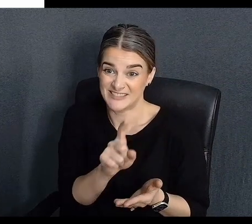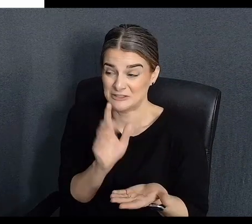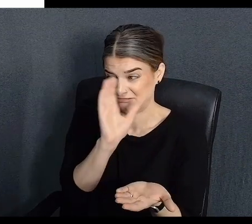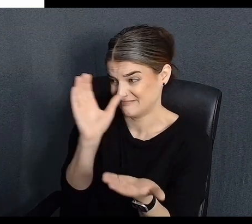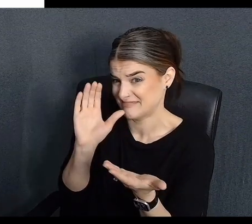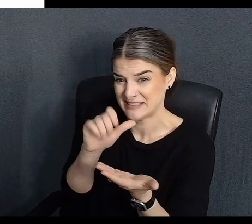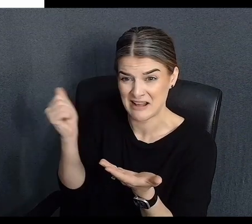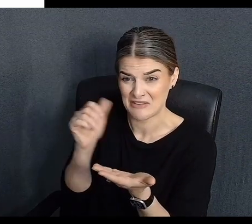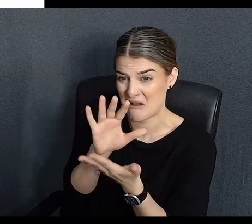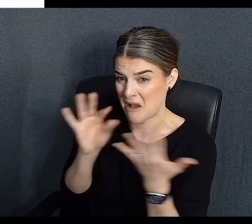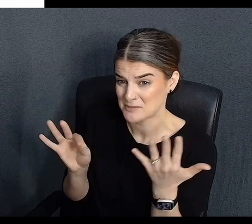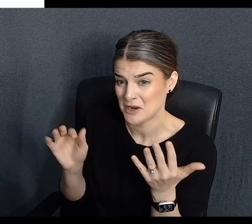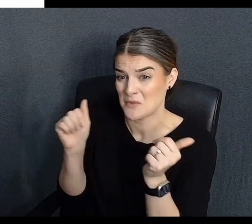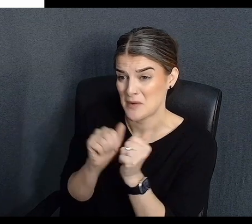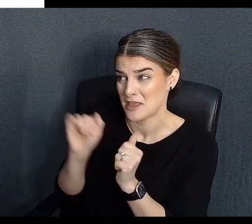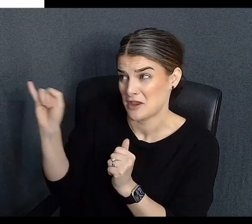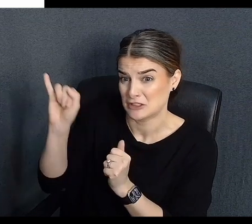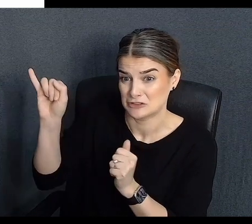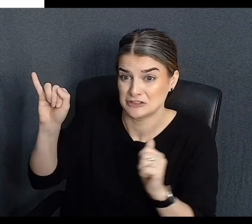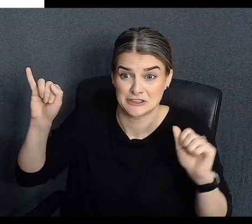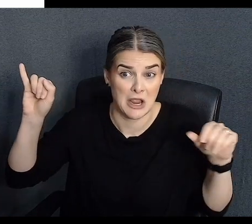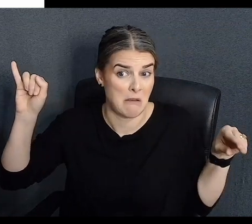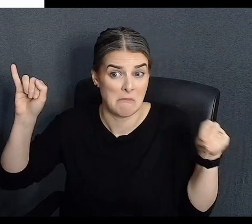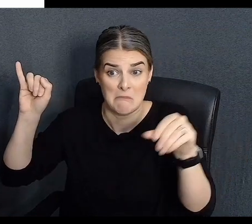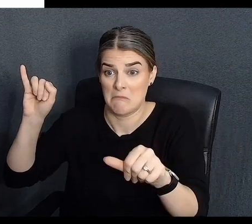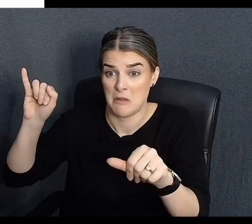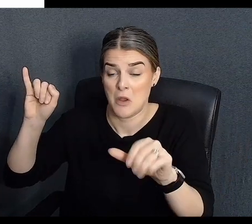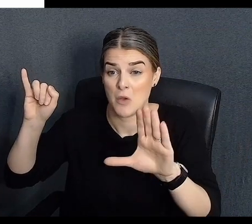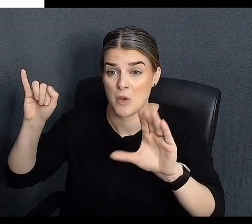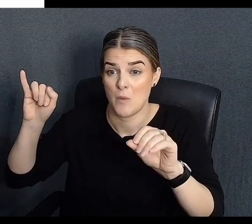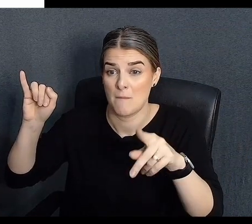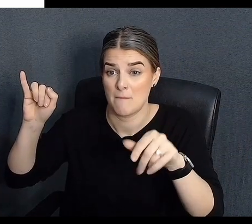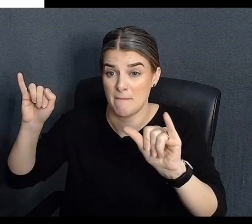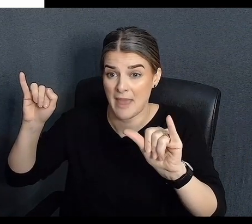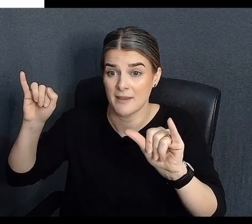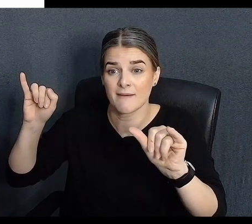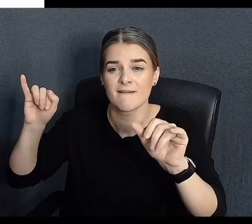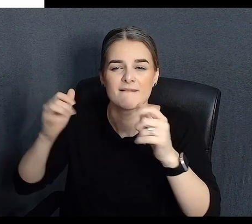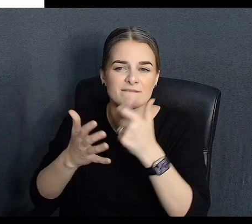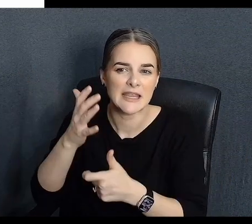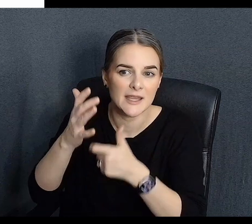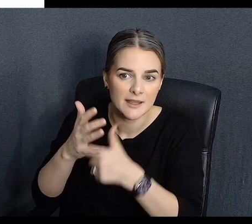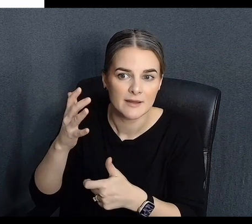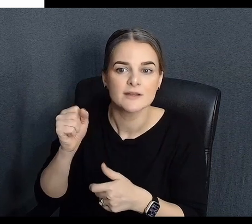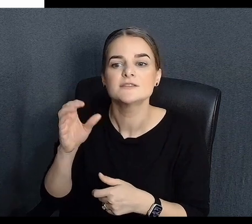to cover that copay fee. So being able to think ahead, and looking at all the different possible avenues